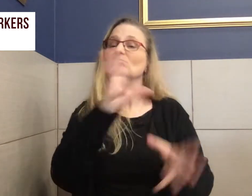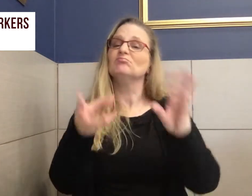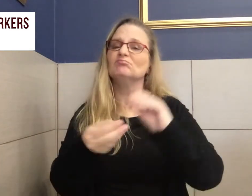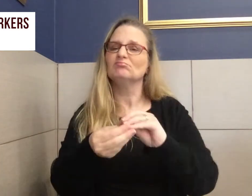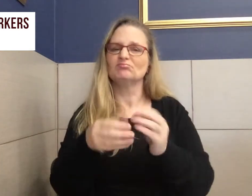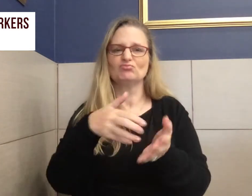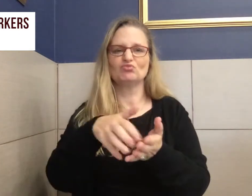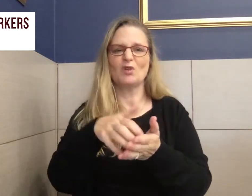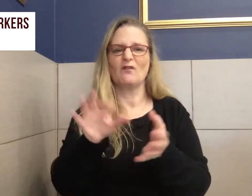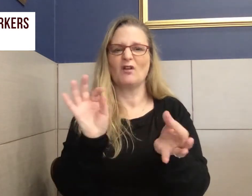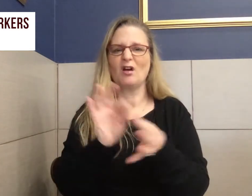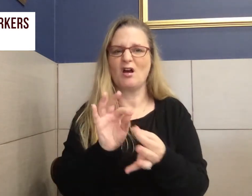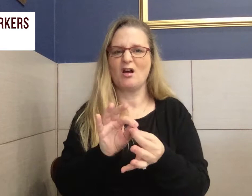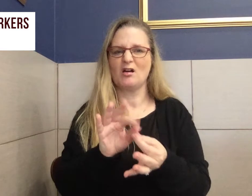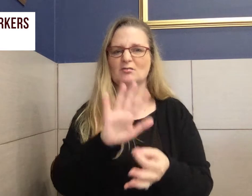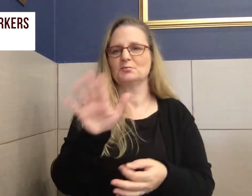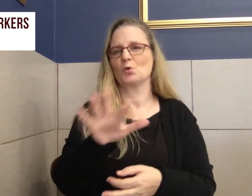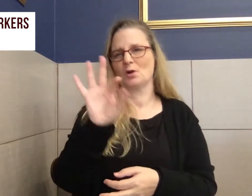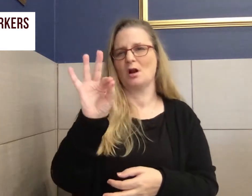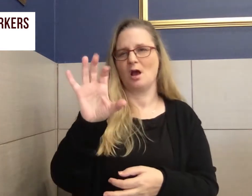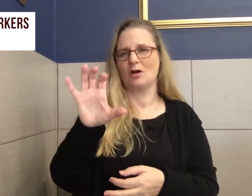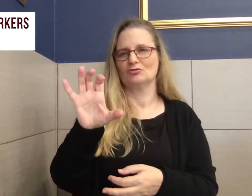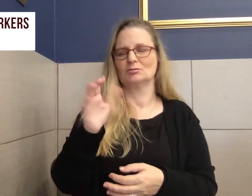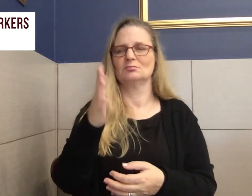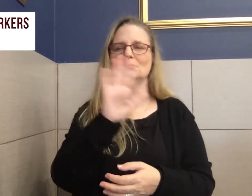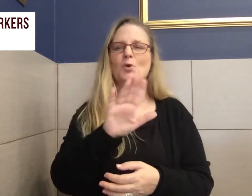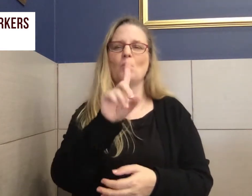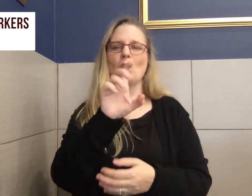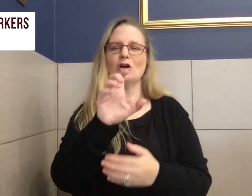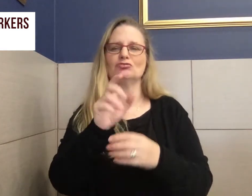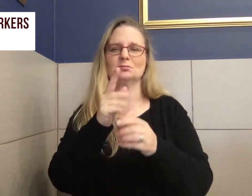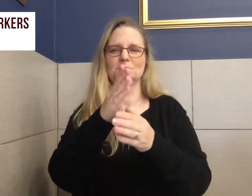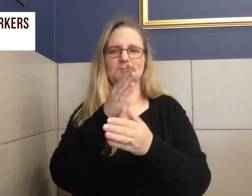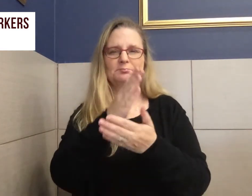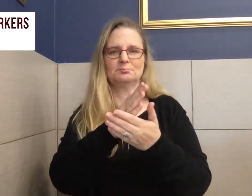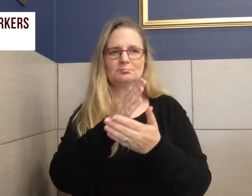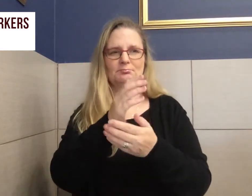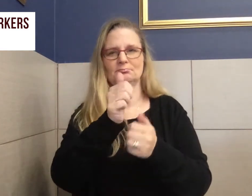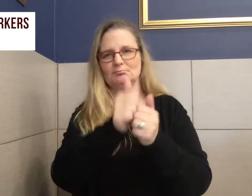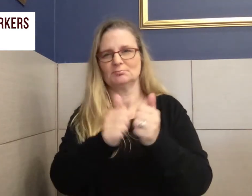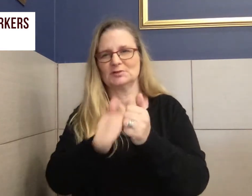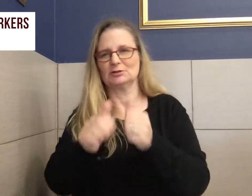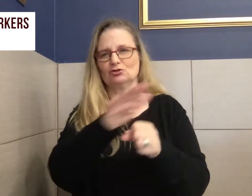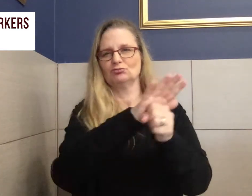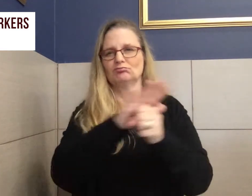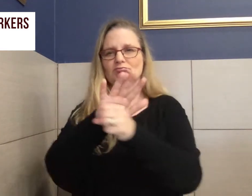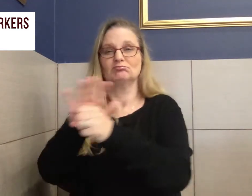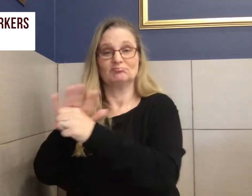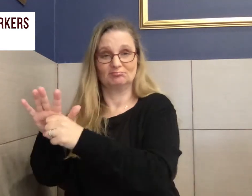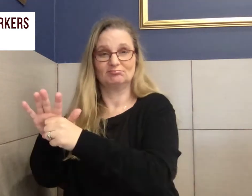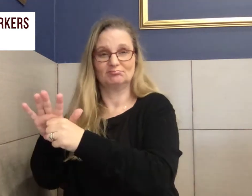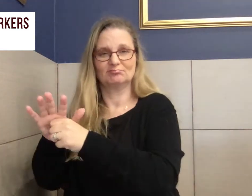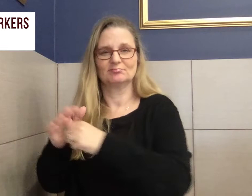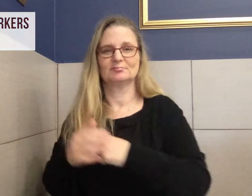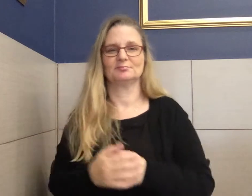Total cost is roughly $900, about $100 for each location.